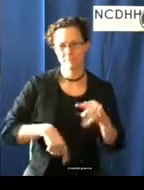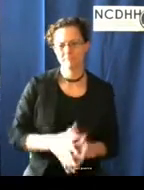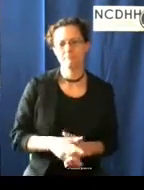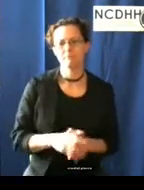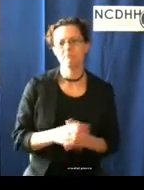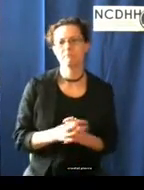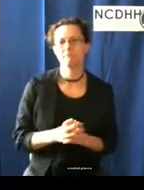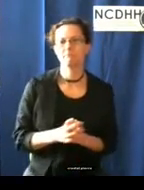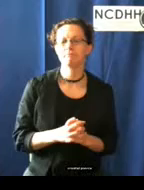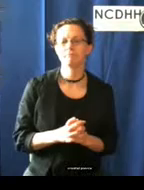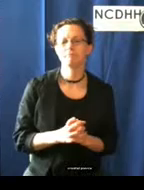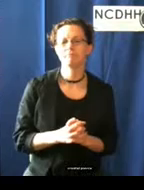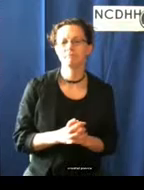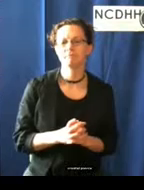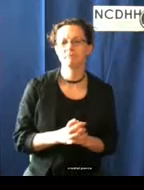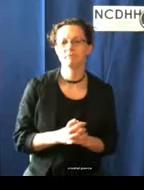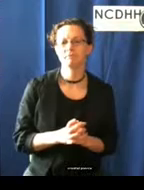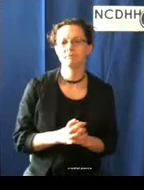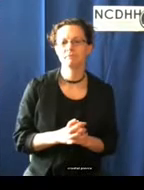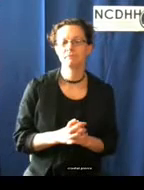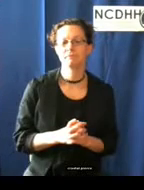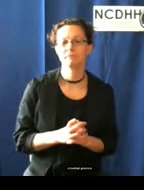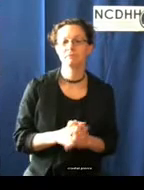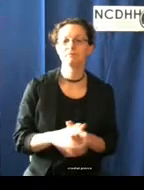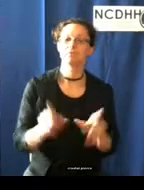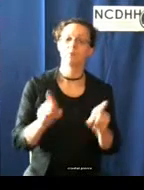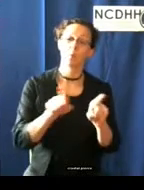IN ADDITION THERE ARE SOME OTHER SPECIFIC STATUTES THAT YOU NEED